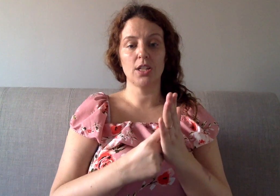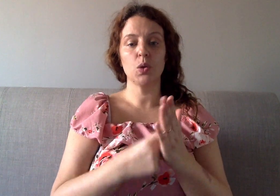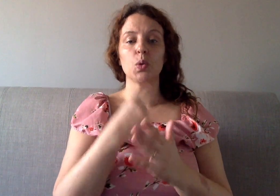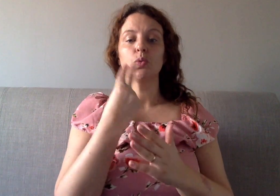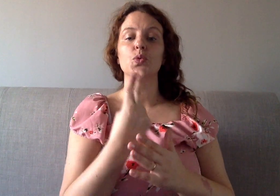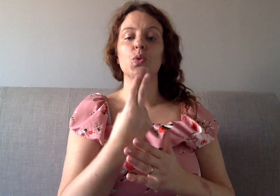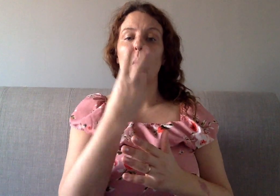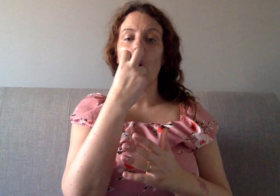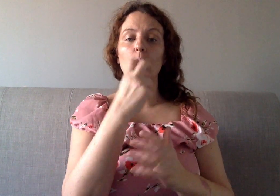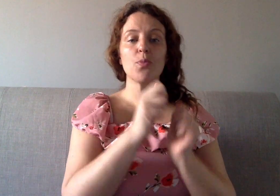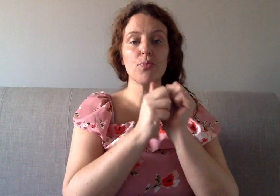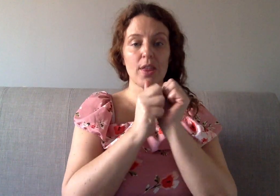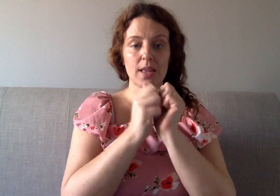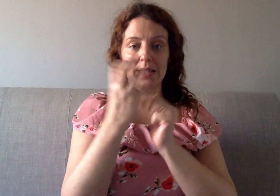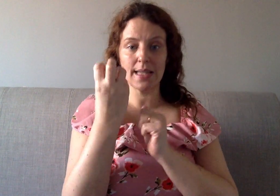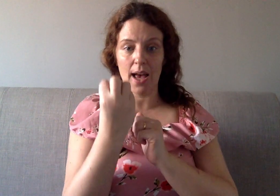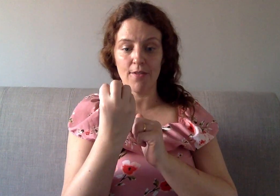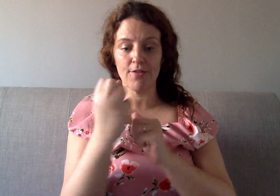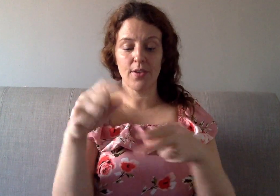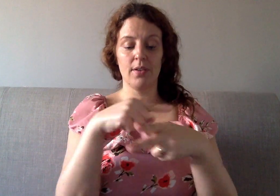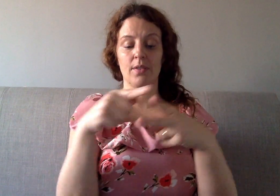Richard had two older brothers